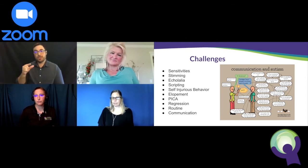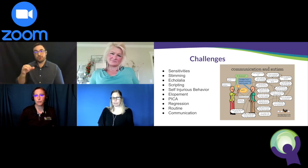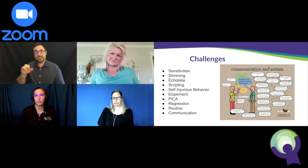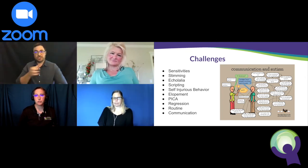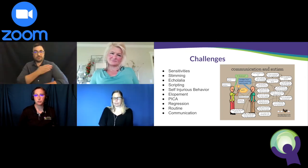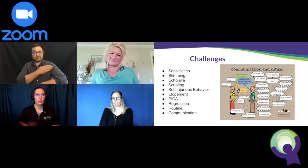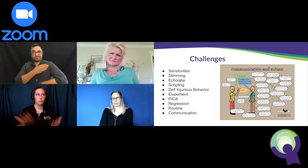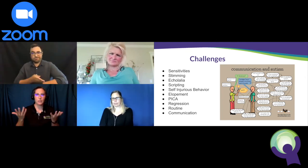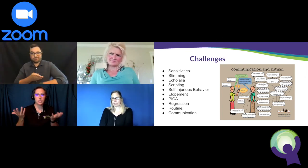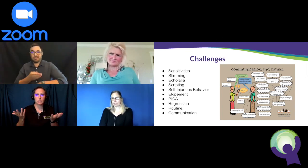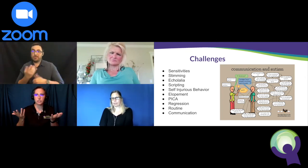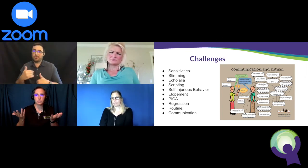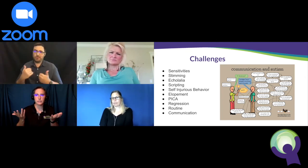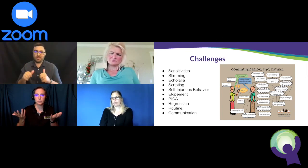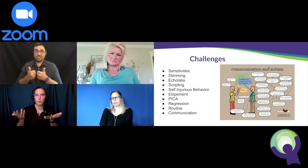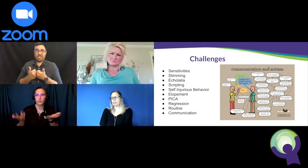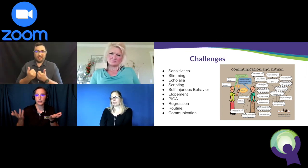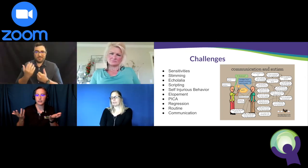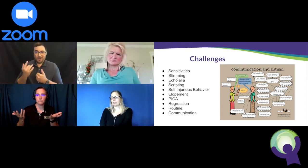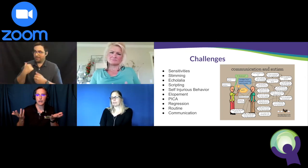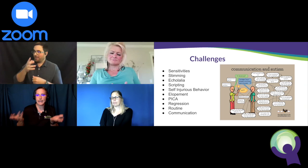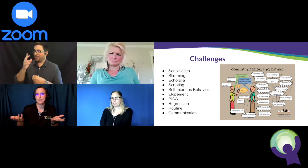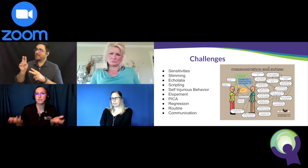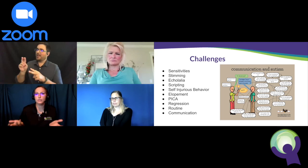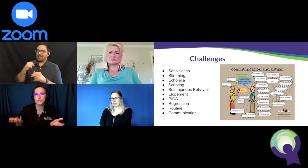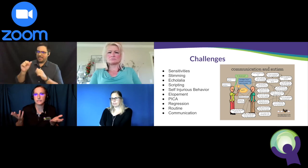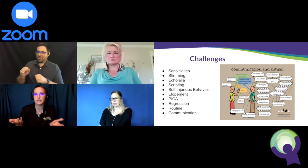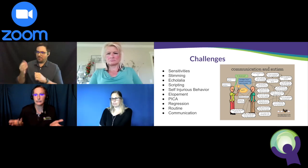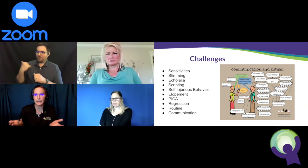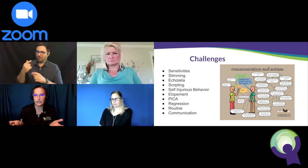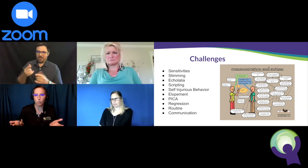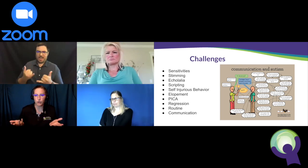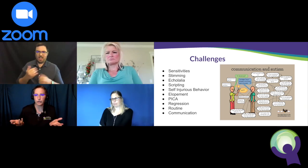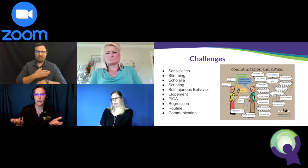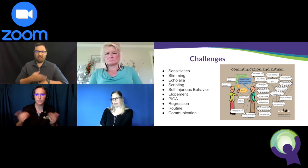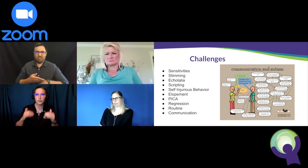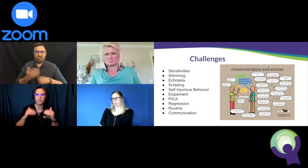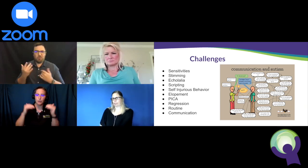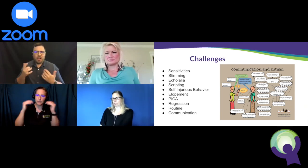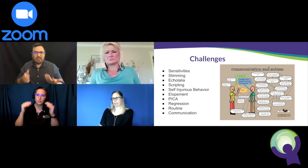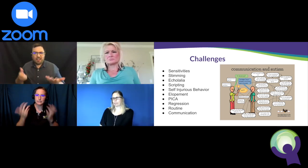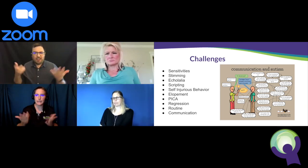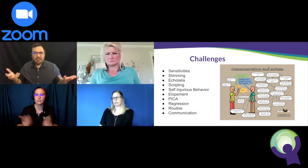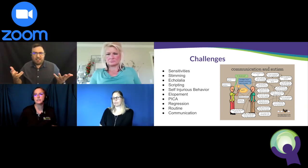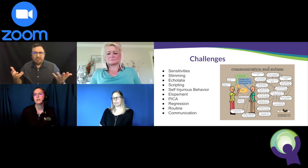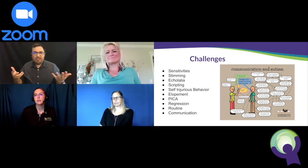for parents or who are, "well my child could do this, why are they-- why can't they do this skill anymore on their developmental scales?"